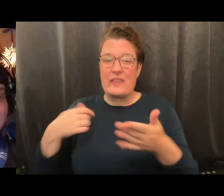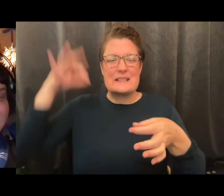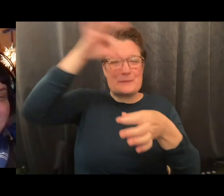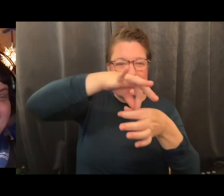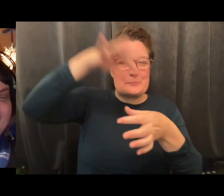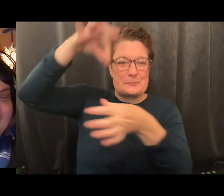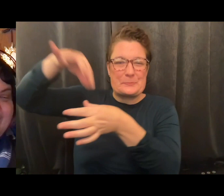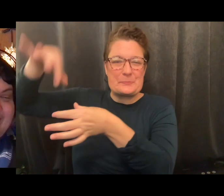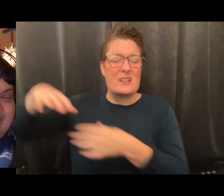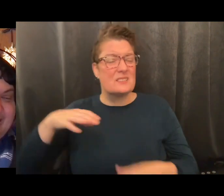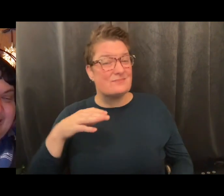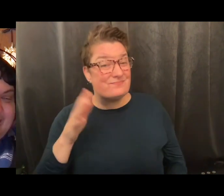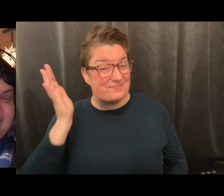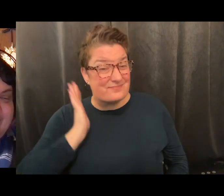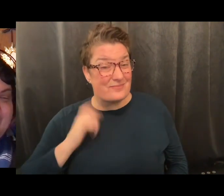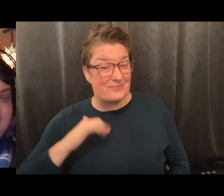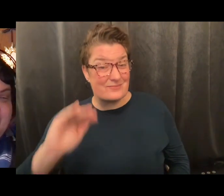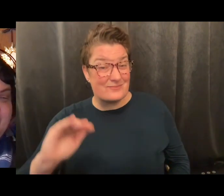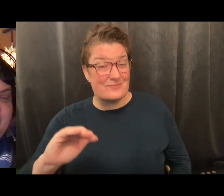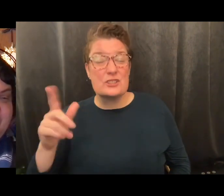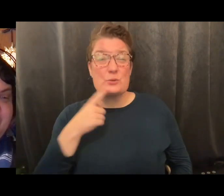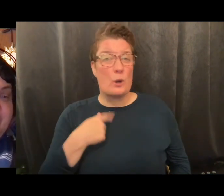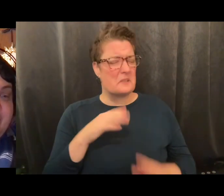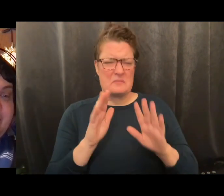I asked my father if it was okay if I believed in Pippi Longstocking.